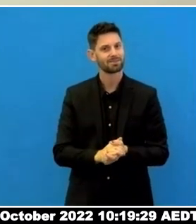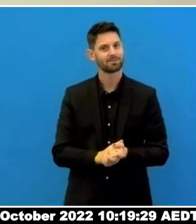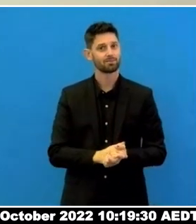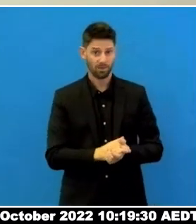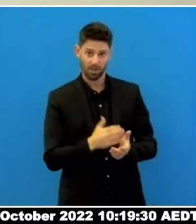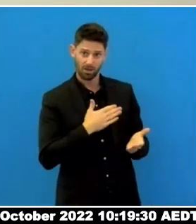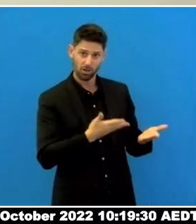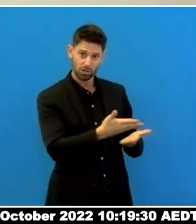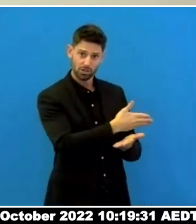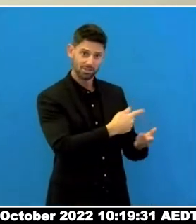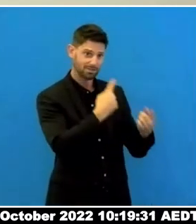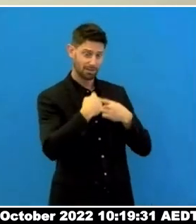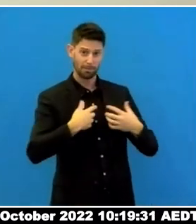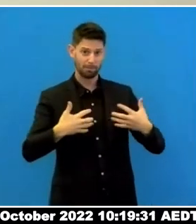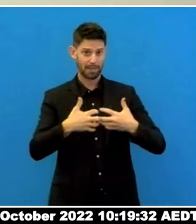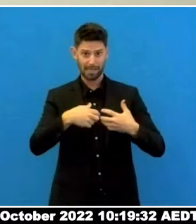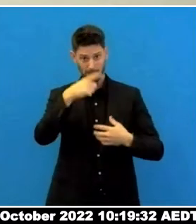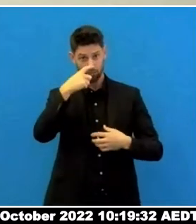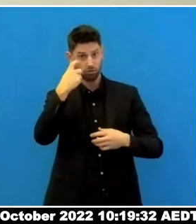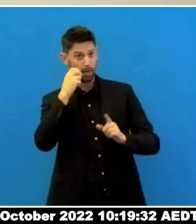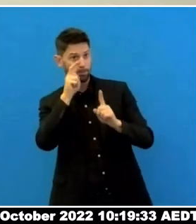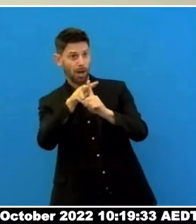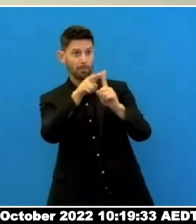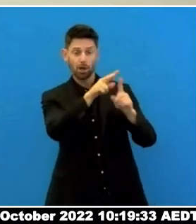to obtain work, for example, and how racial discrimination